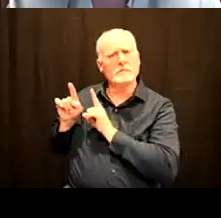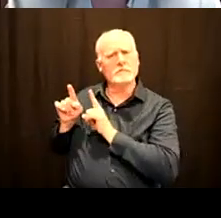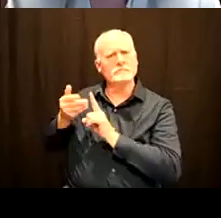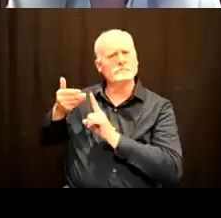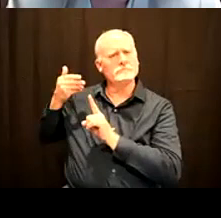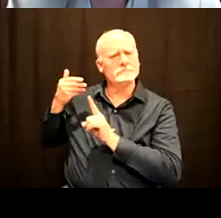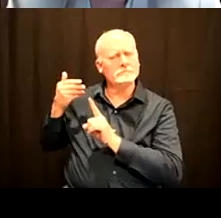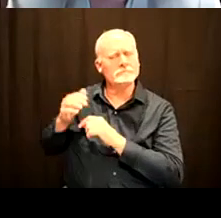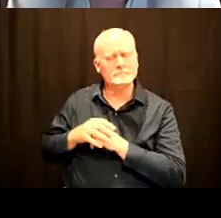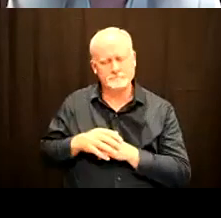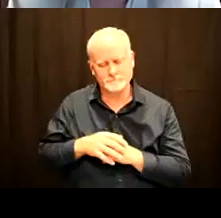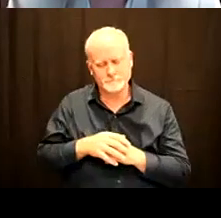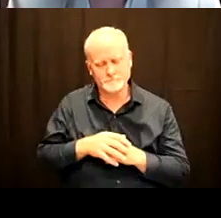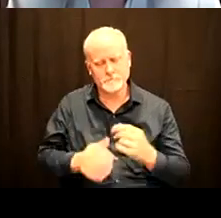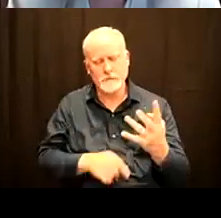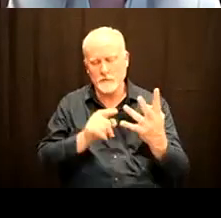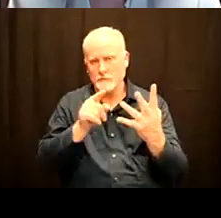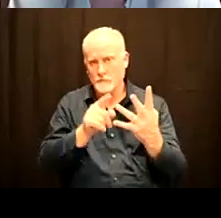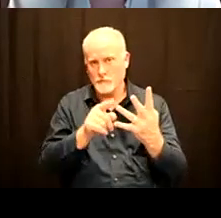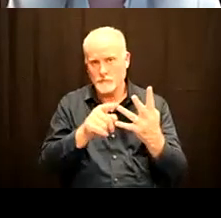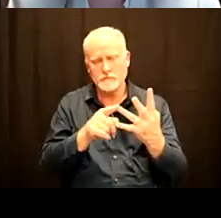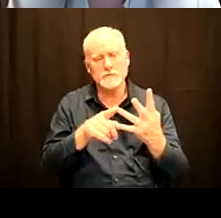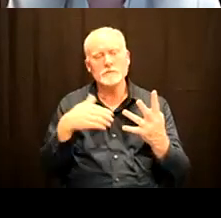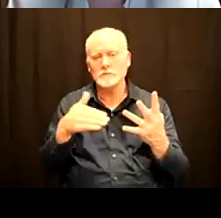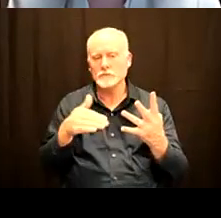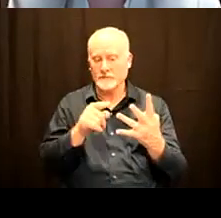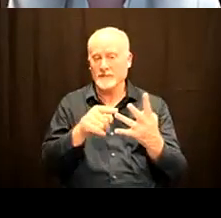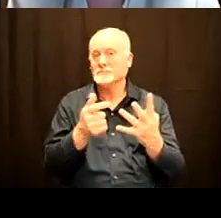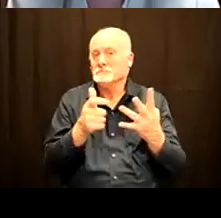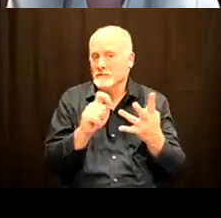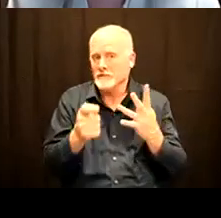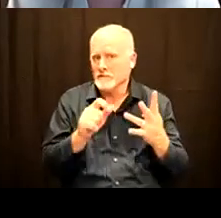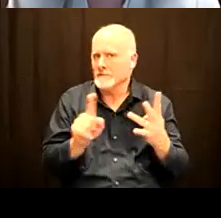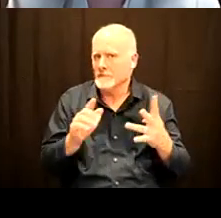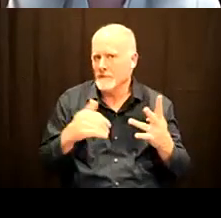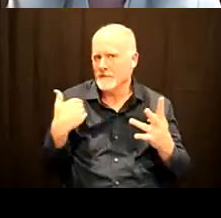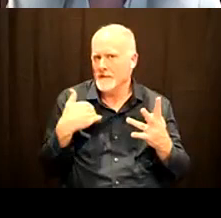the third type of testing represents the biggest change from the fall moving into the spring we're